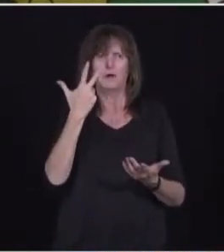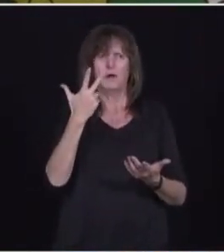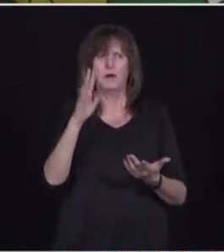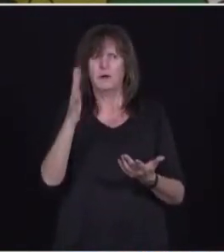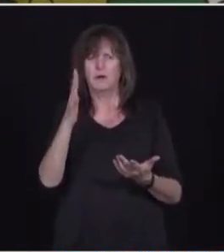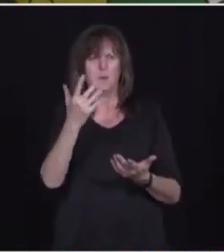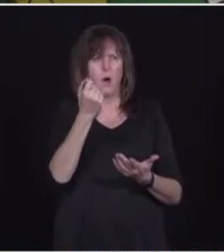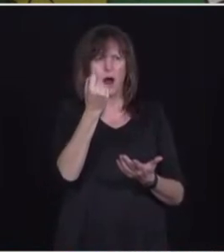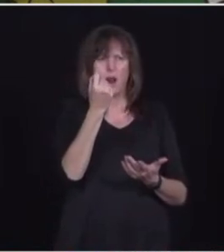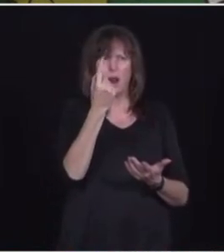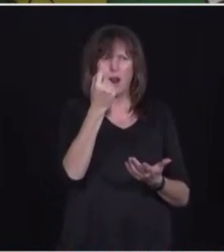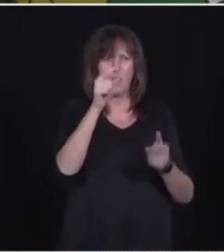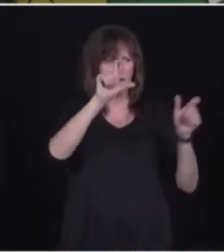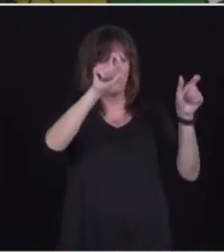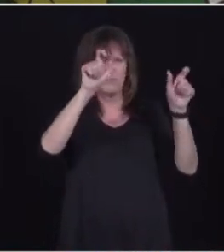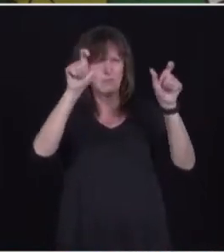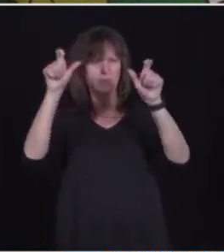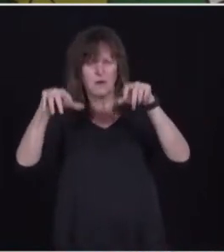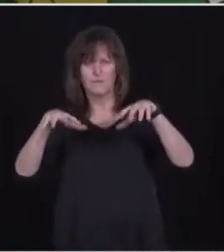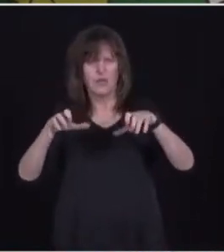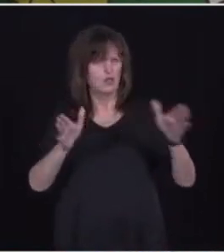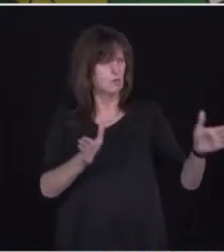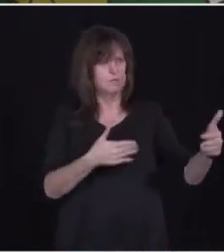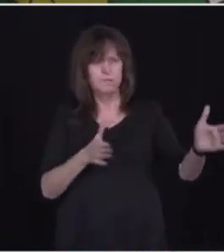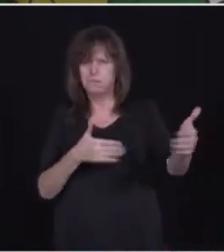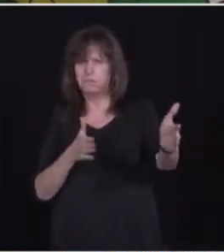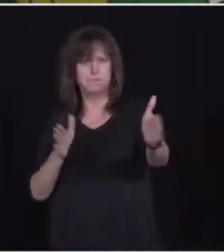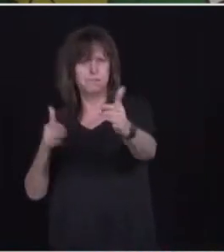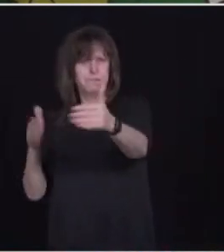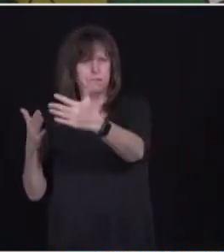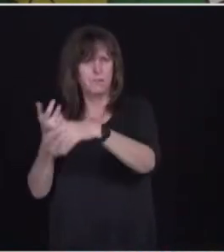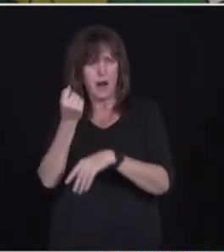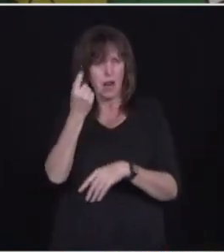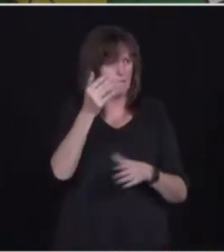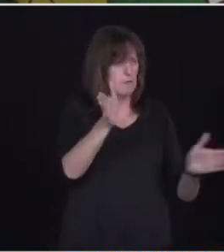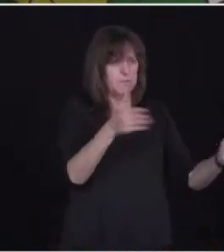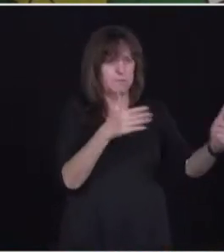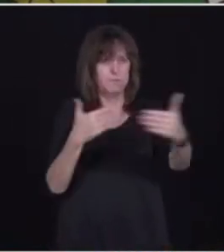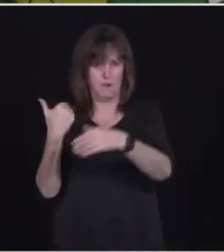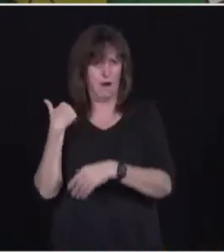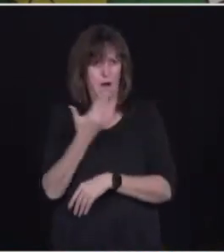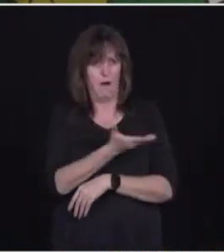you see 11 temporal freezers and they are not even included